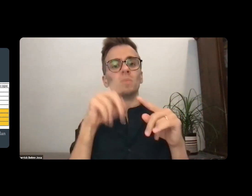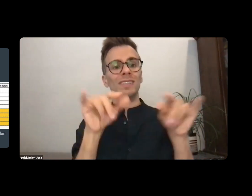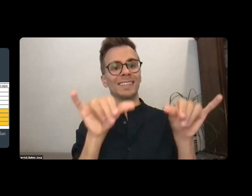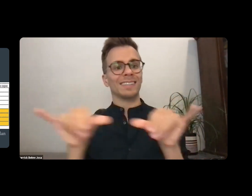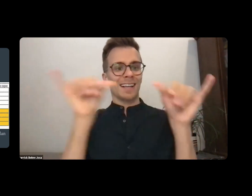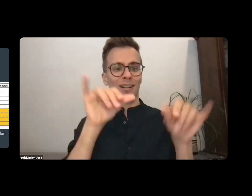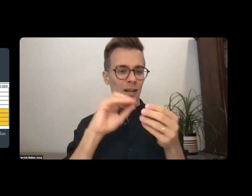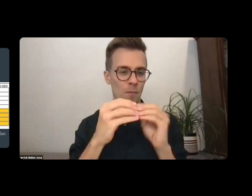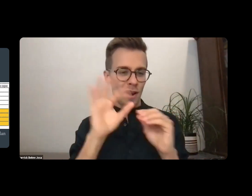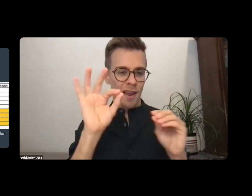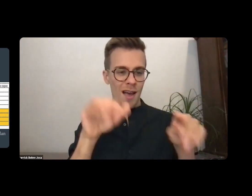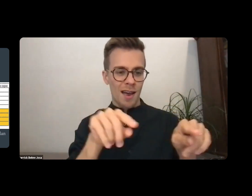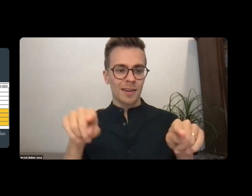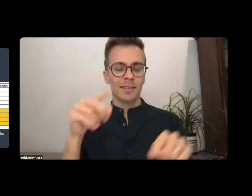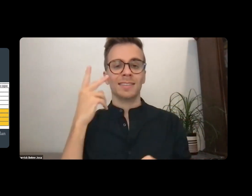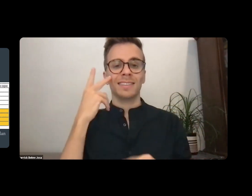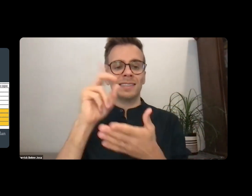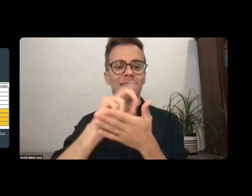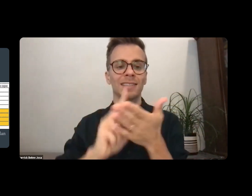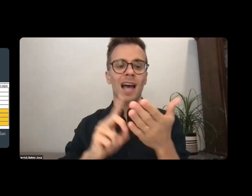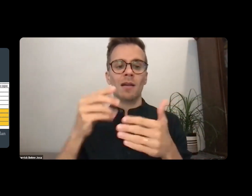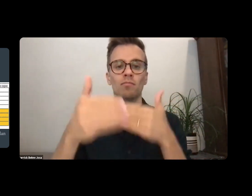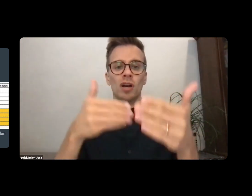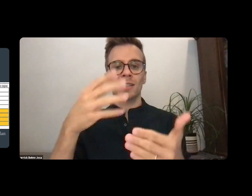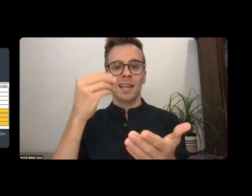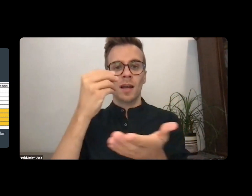And hallways is one of those examples.